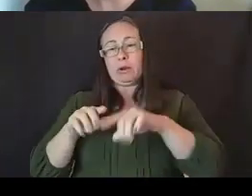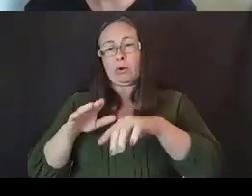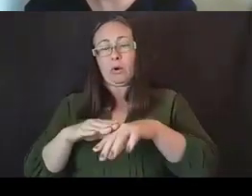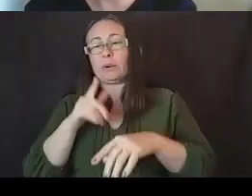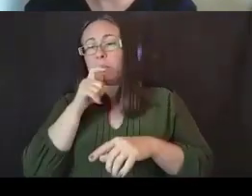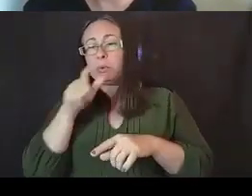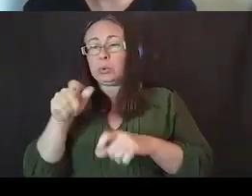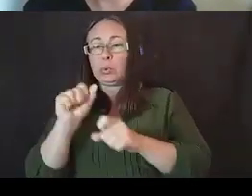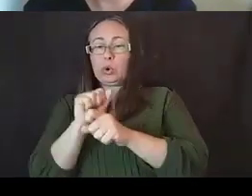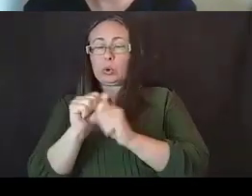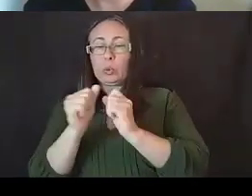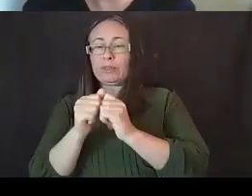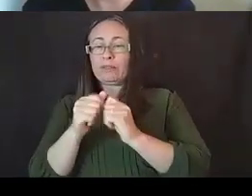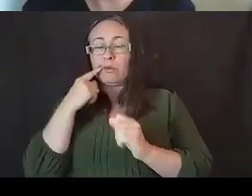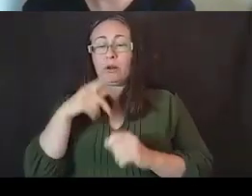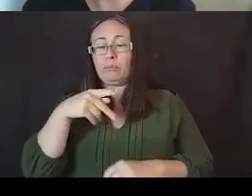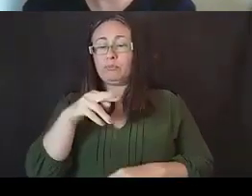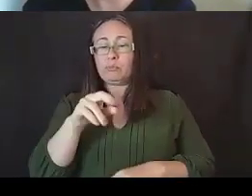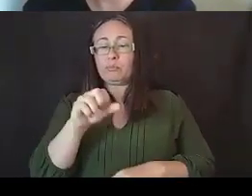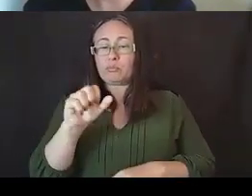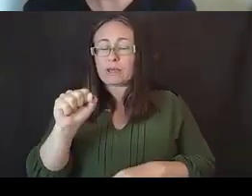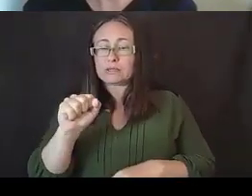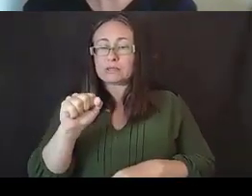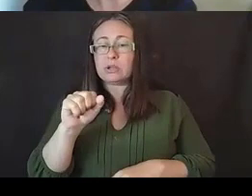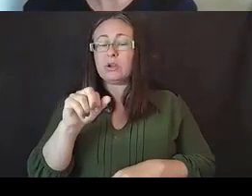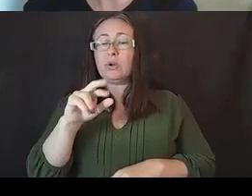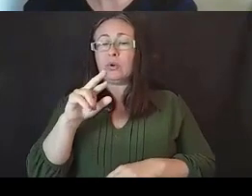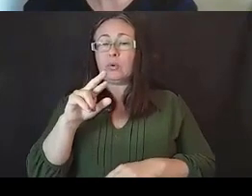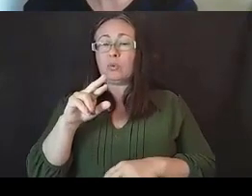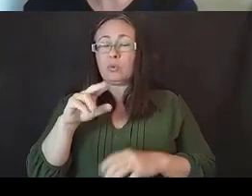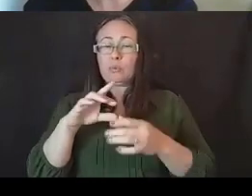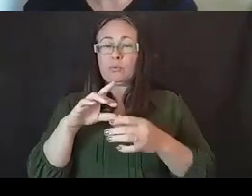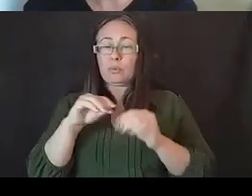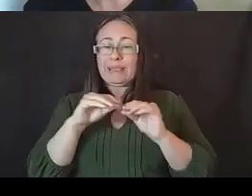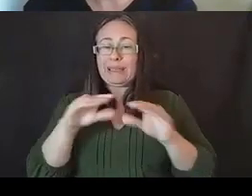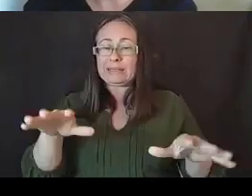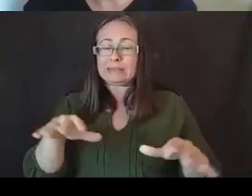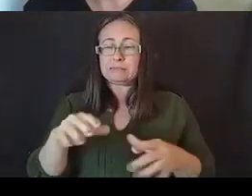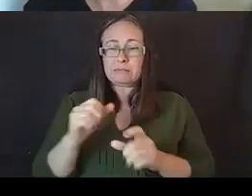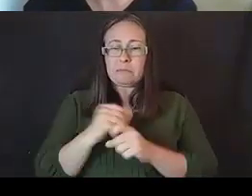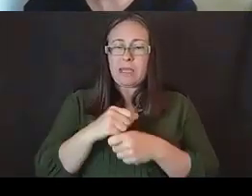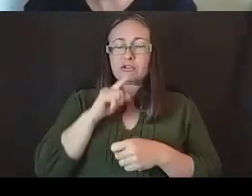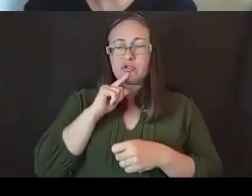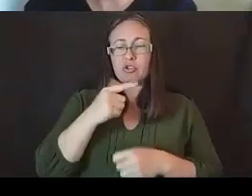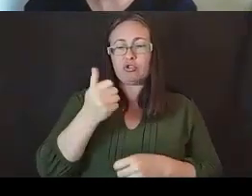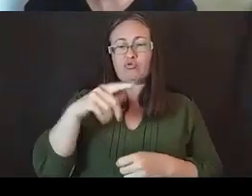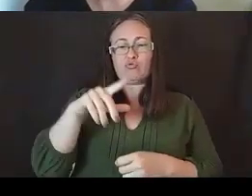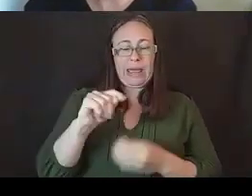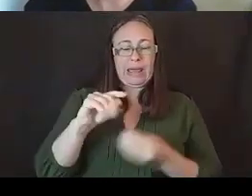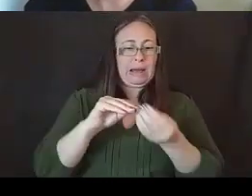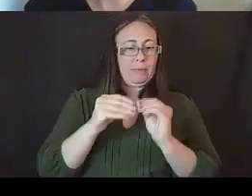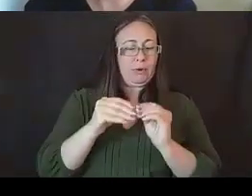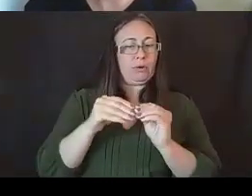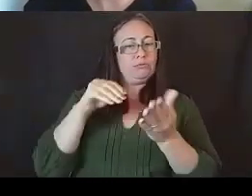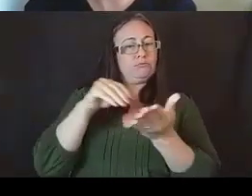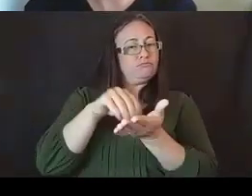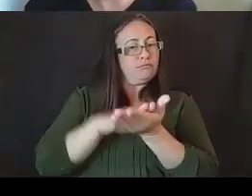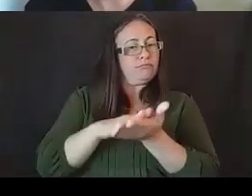if you are putting them in something like eureka alert, just make sure that the grant number is populated there, and if you have specific questions